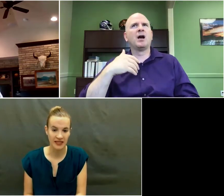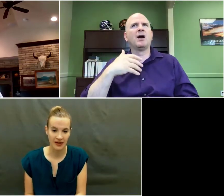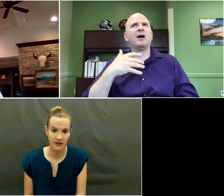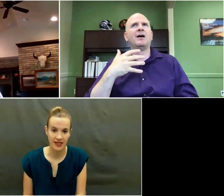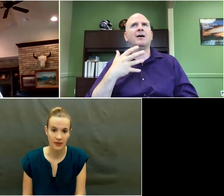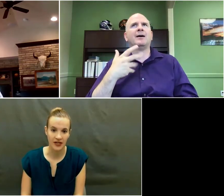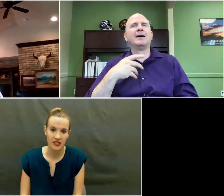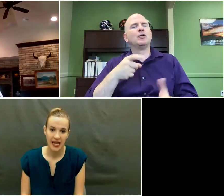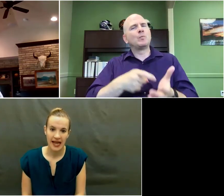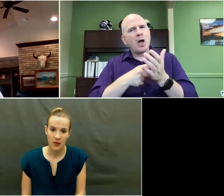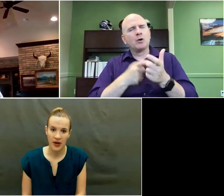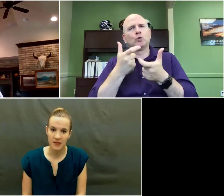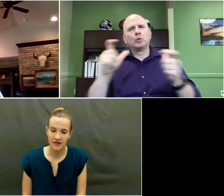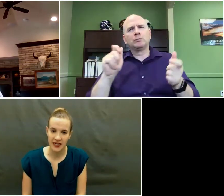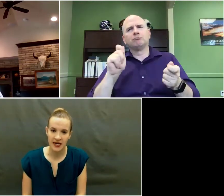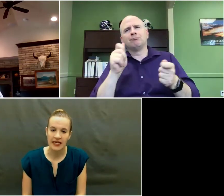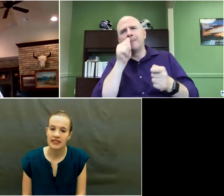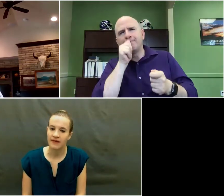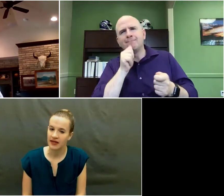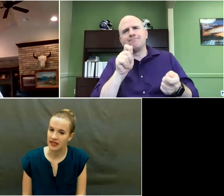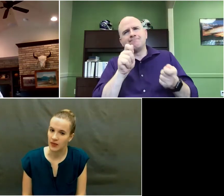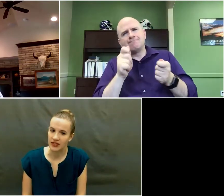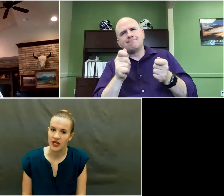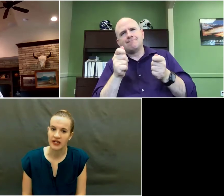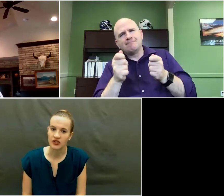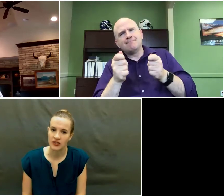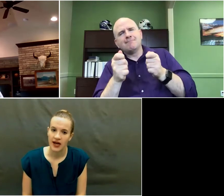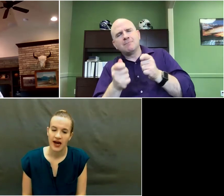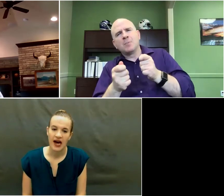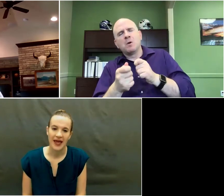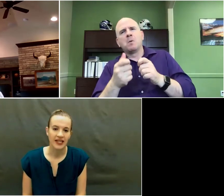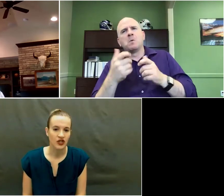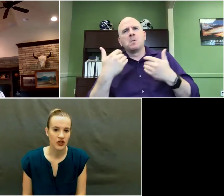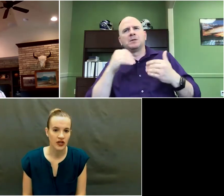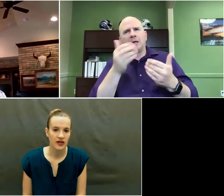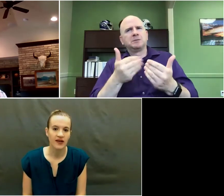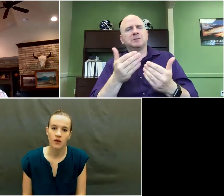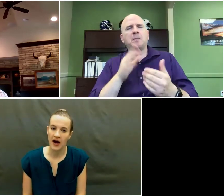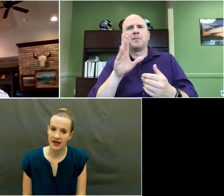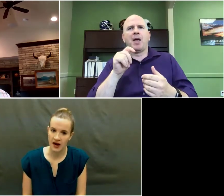my first language. And when I moved here, it definitely was a change. And it took quite a long